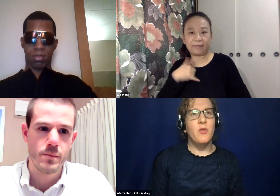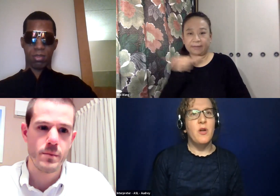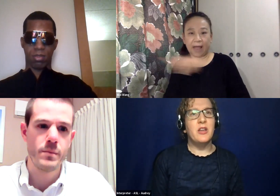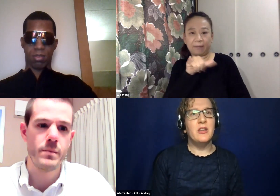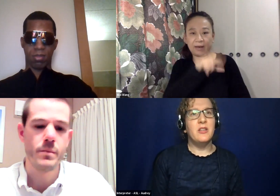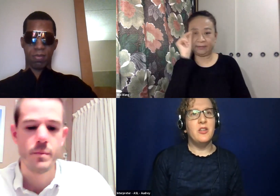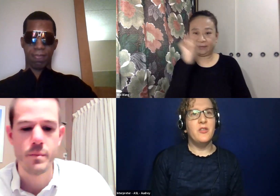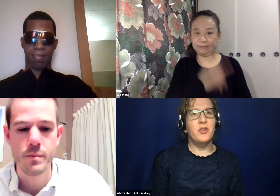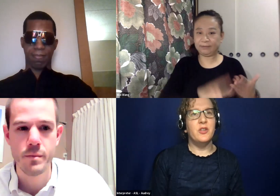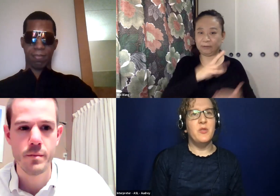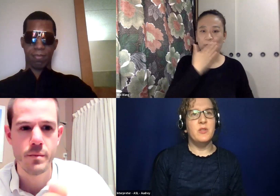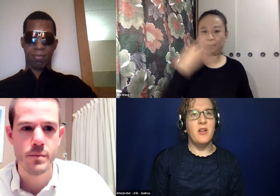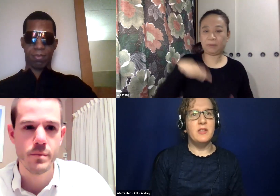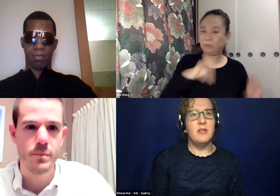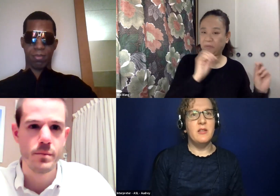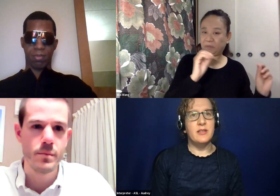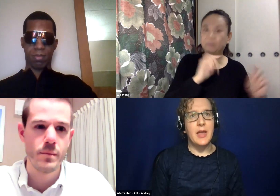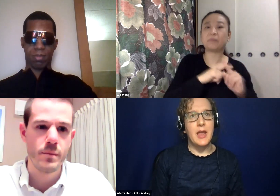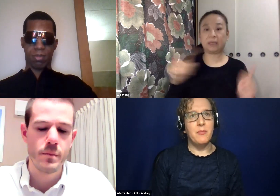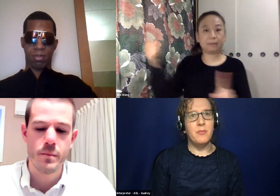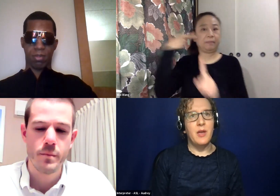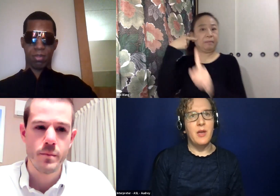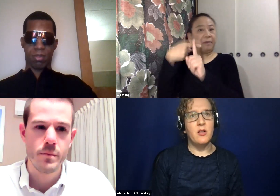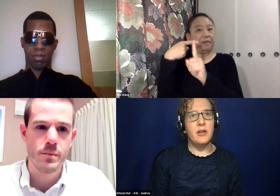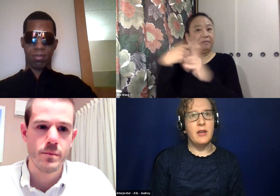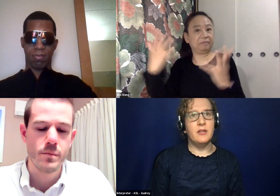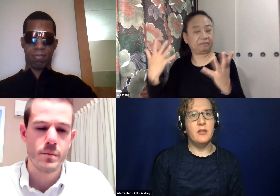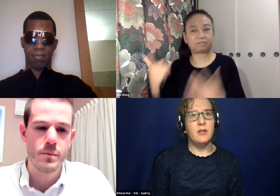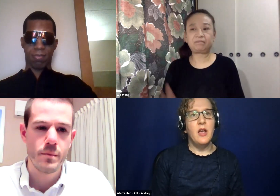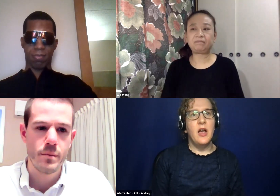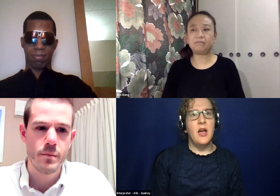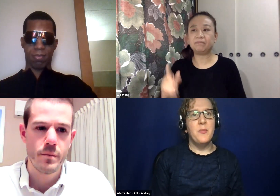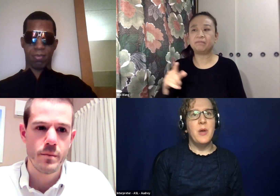So American University was obviously not the same as Gallaudet,